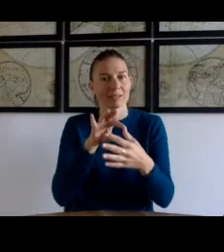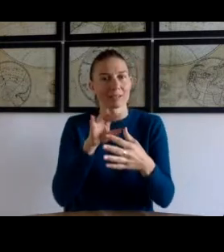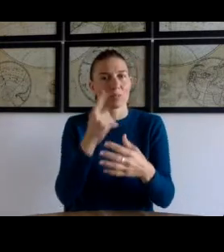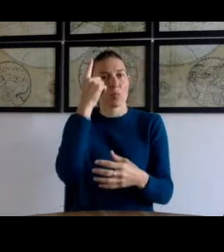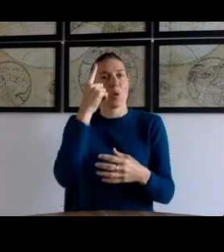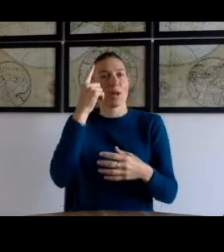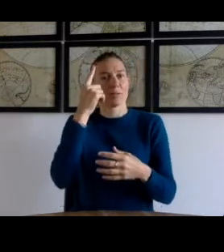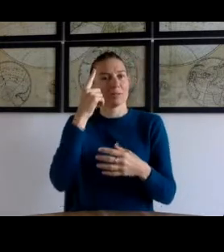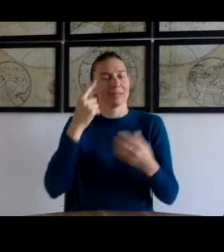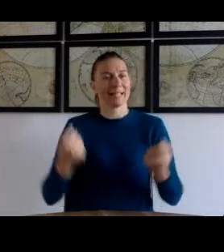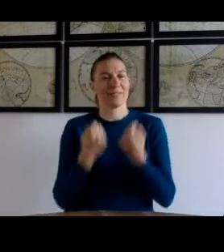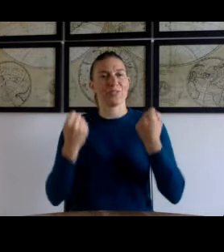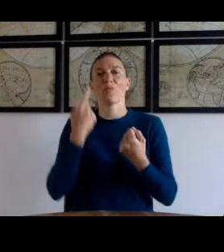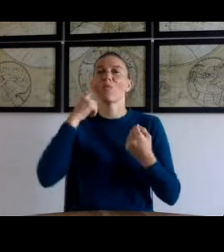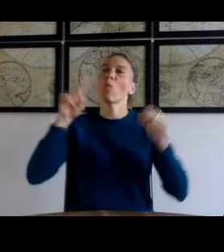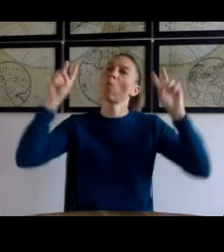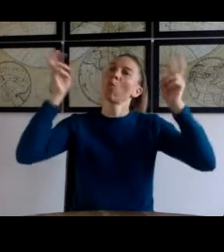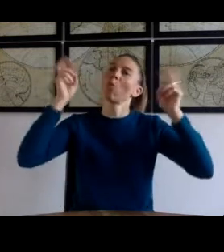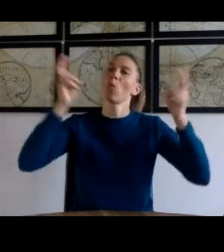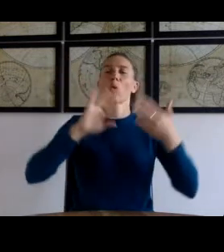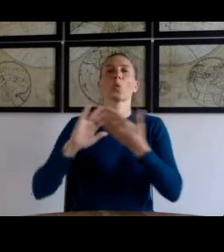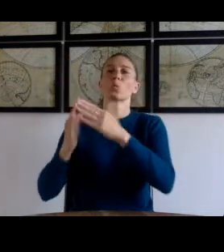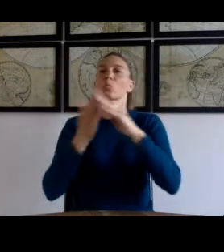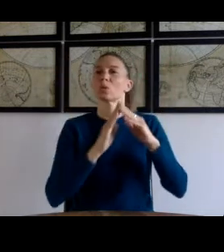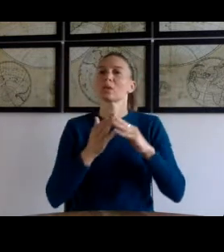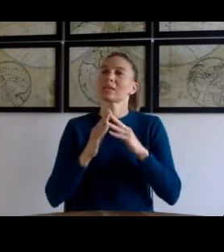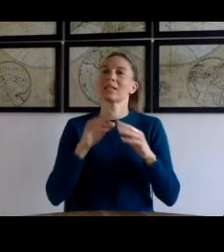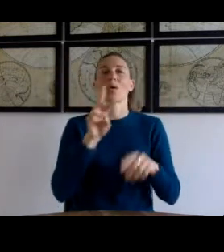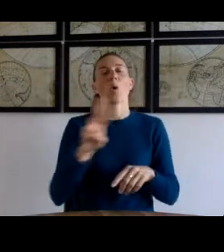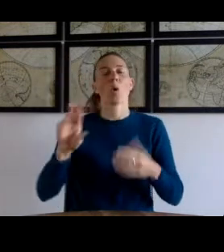so as you see, some of our activities we're opening them to the public